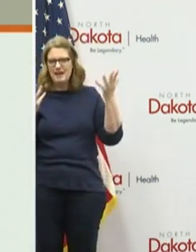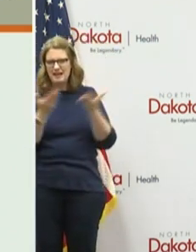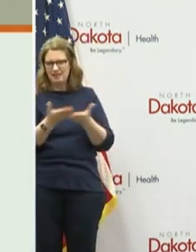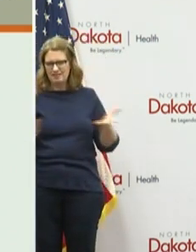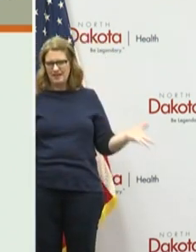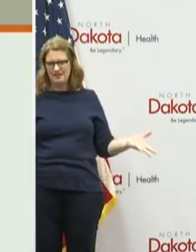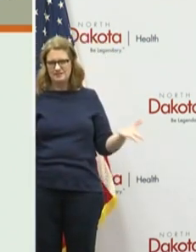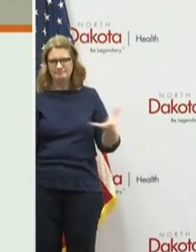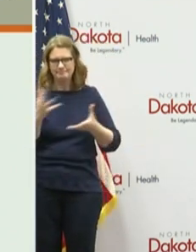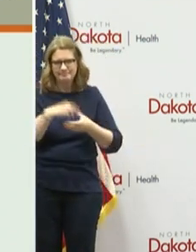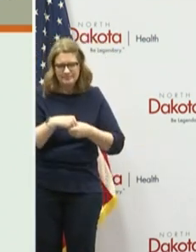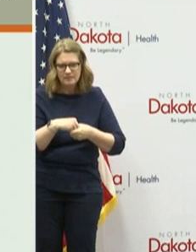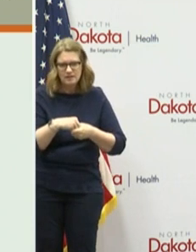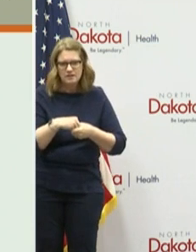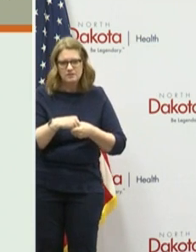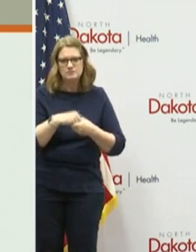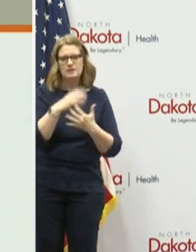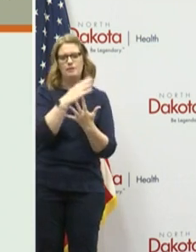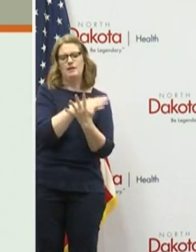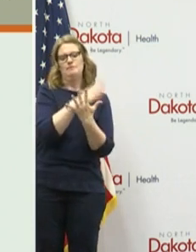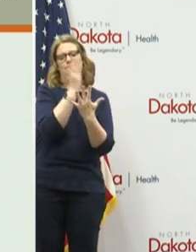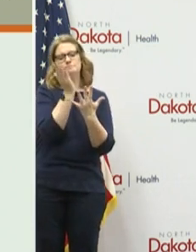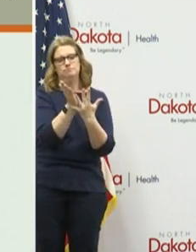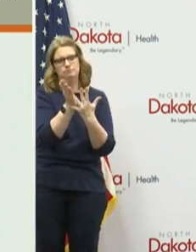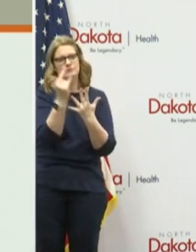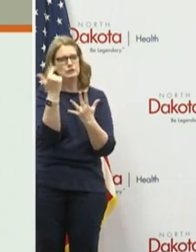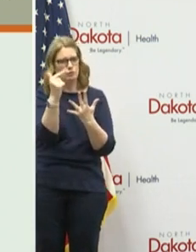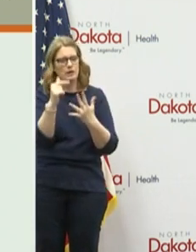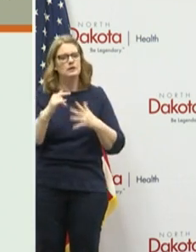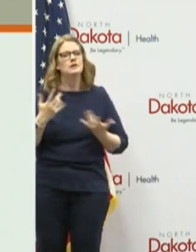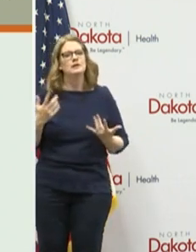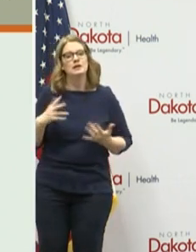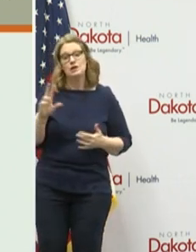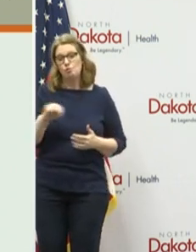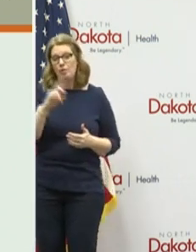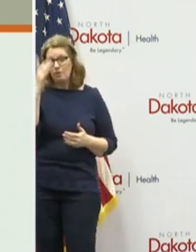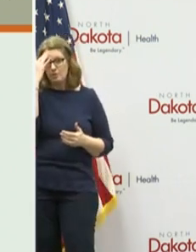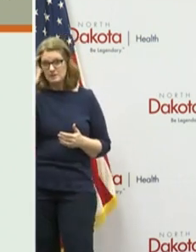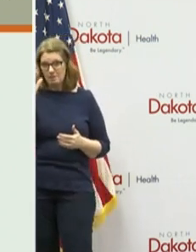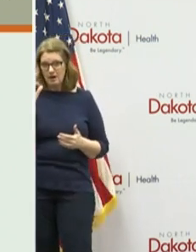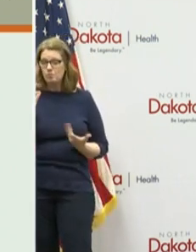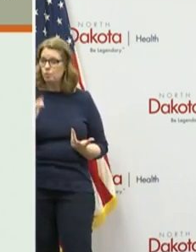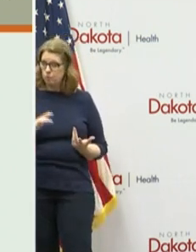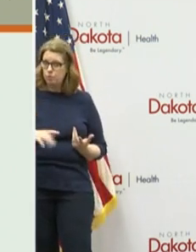SPREAD, THE FAST RESPONSES, THE COLLABORATION, I MEAN ALL OF THAT IS WHAT'S HAPPENED HERE,